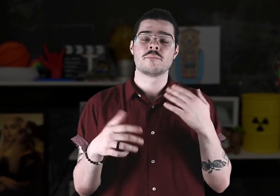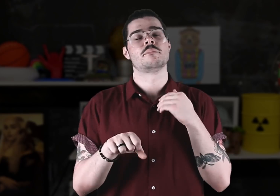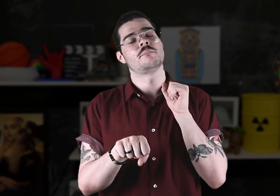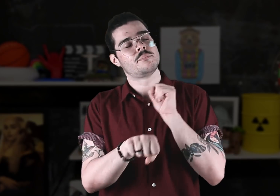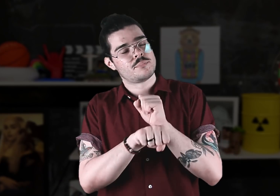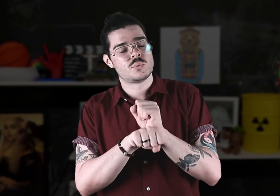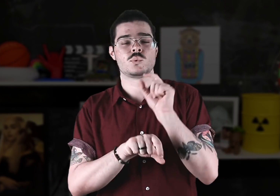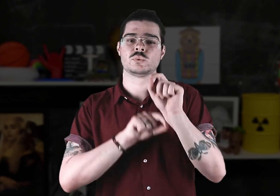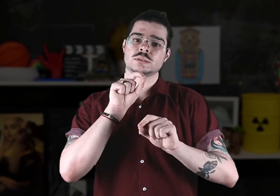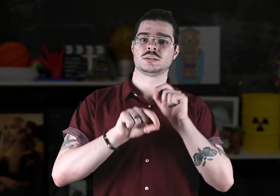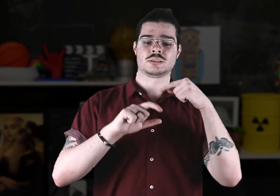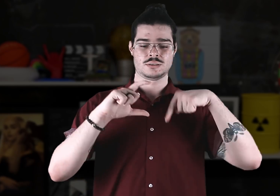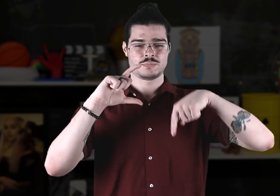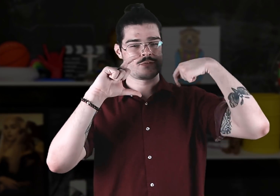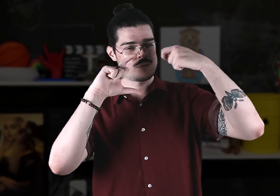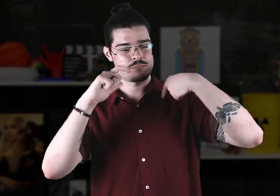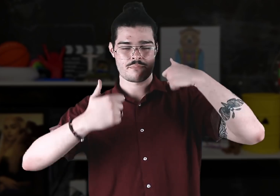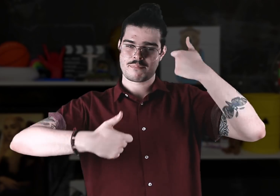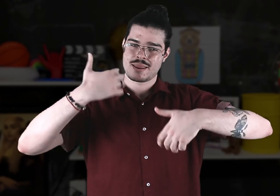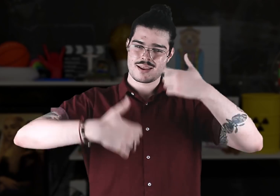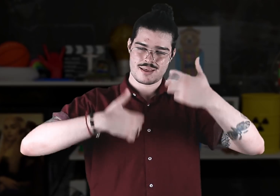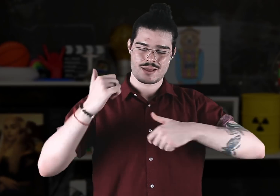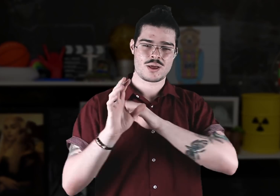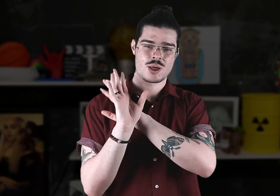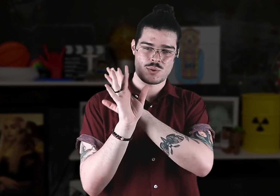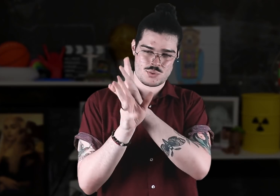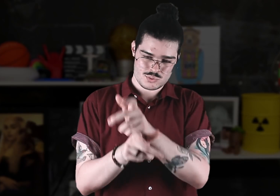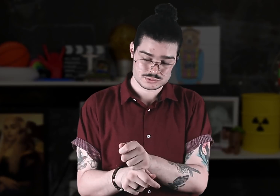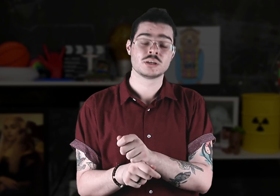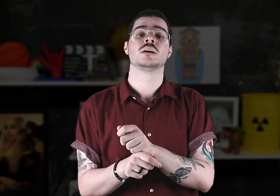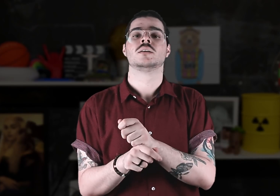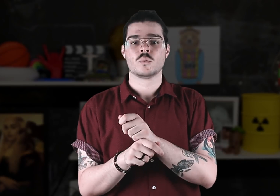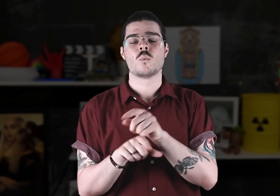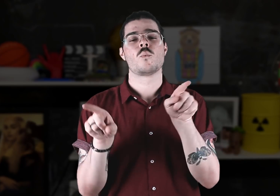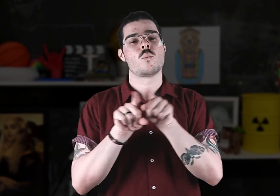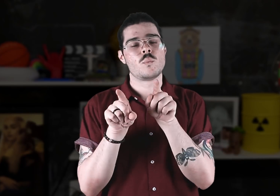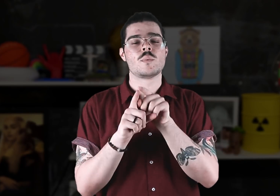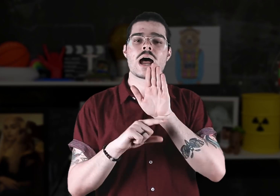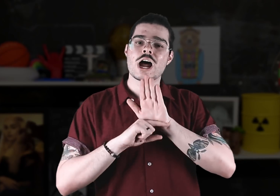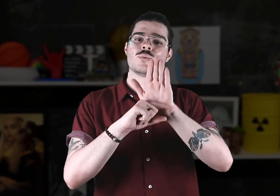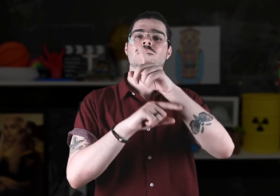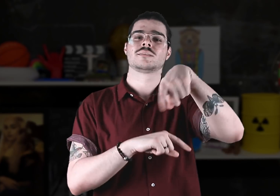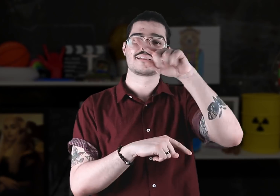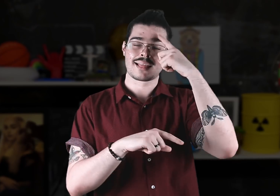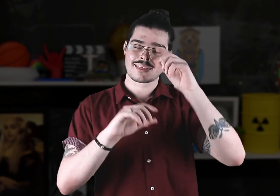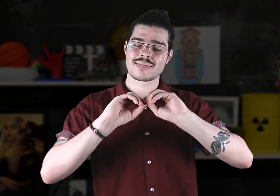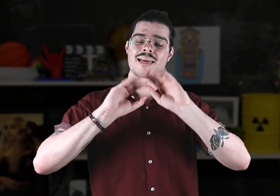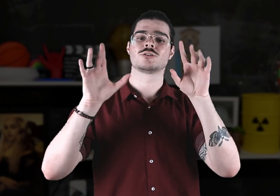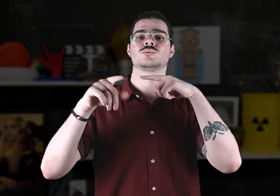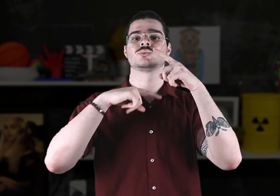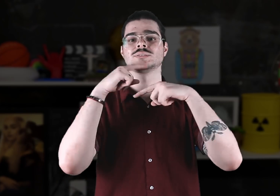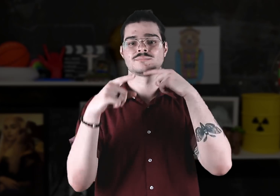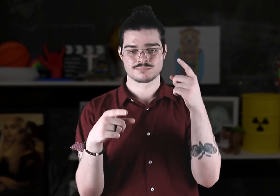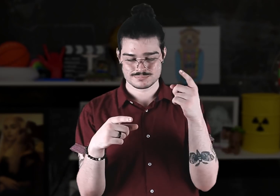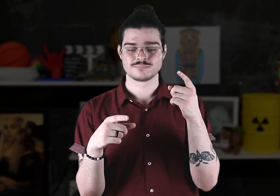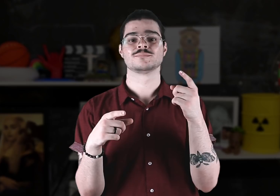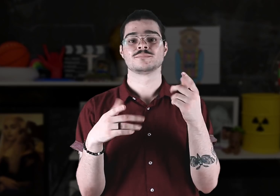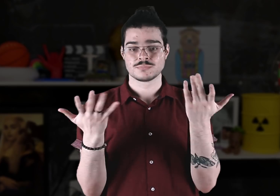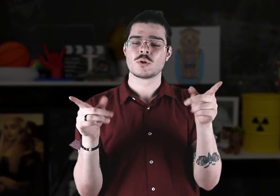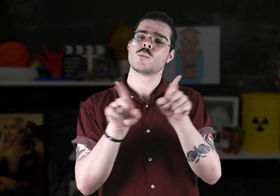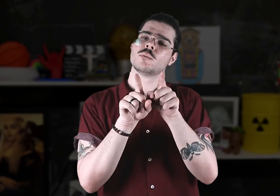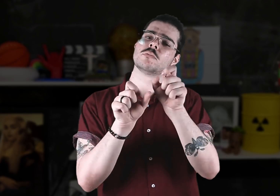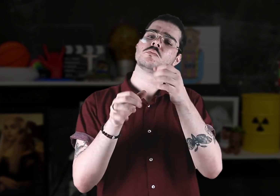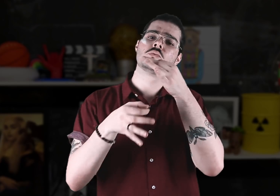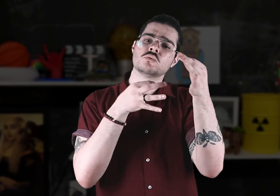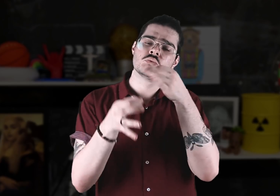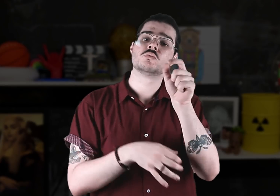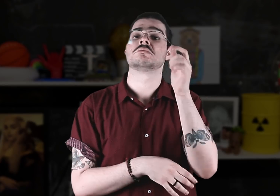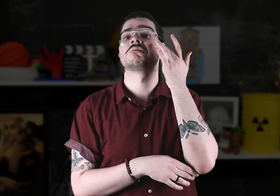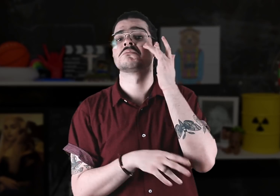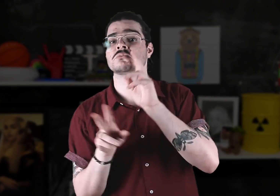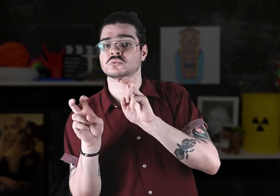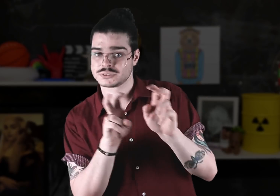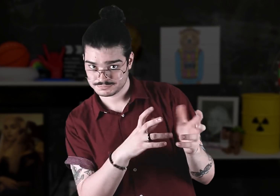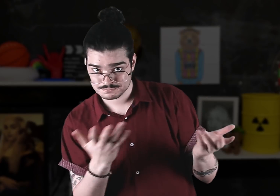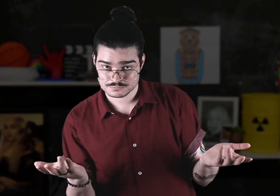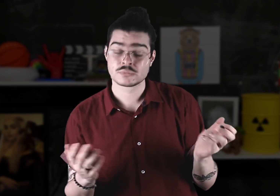So, I hope the video clarifies your doubts, comment what you think!